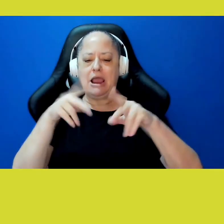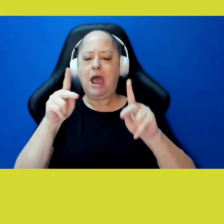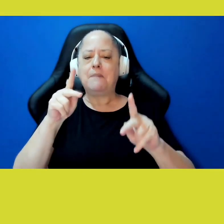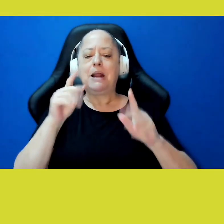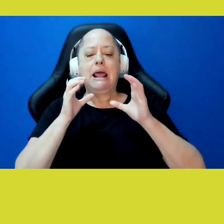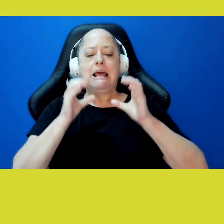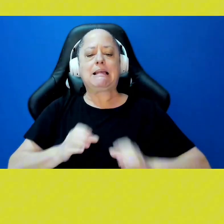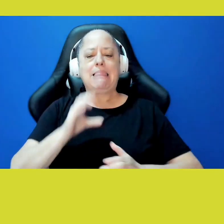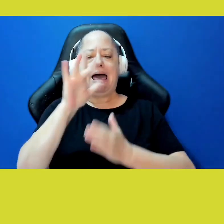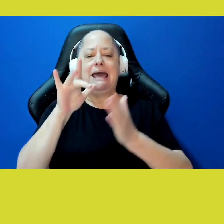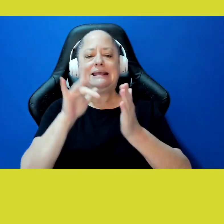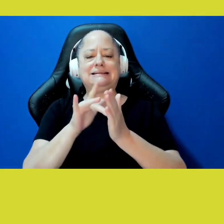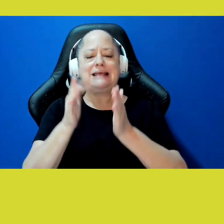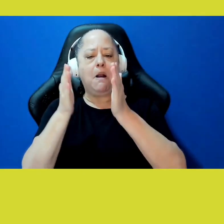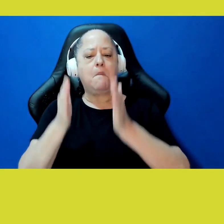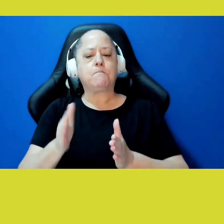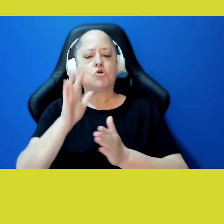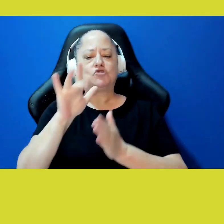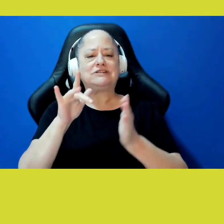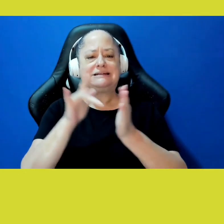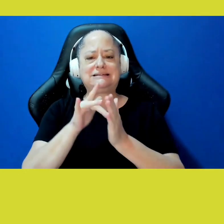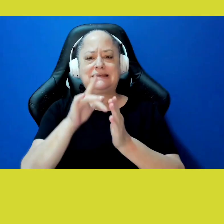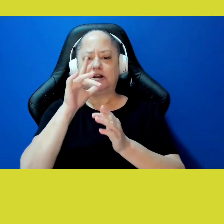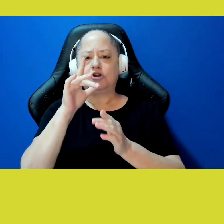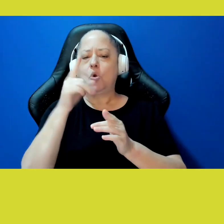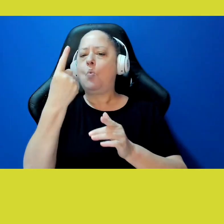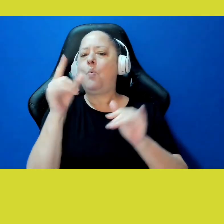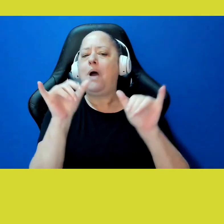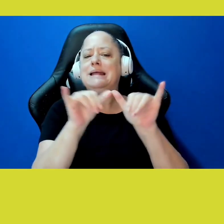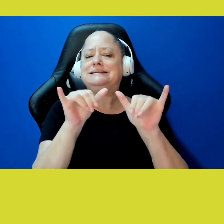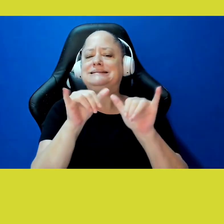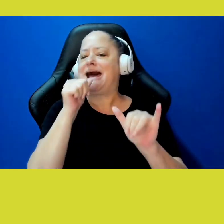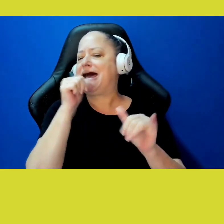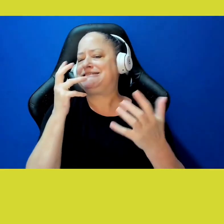person centered. One size does not fit all. So they